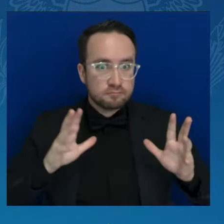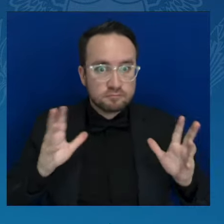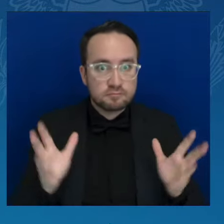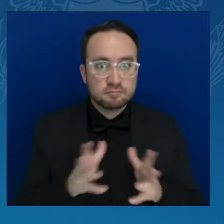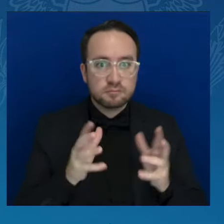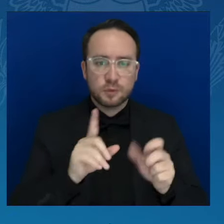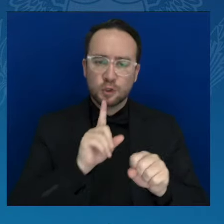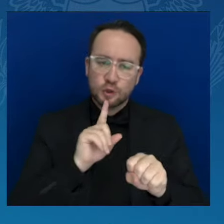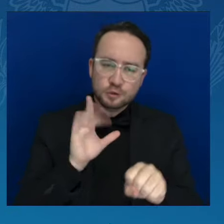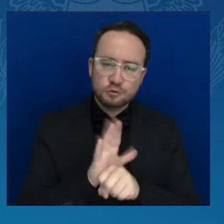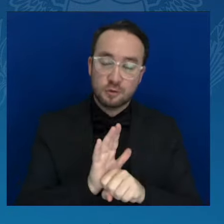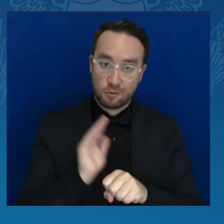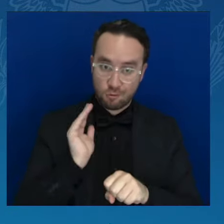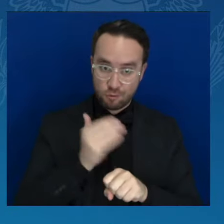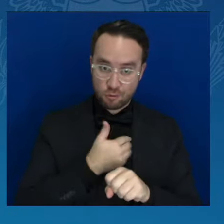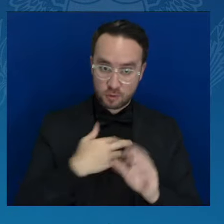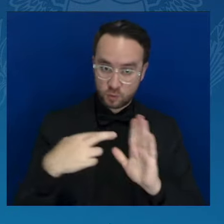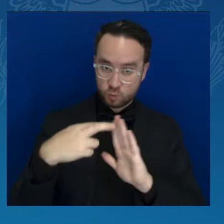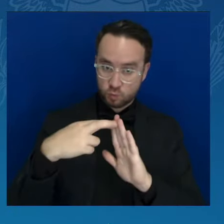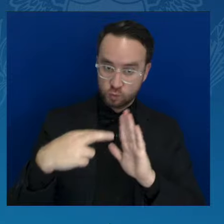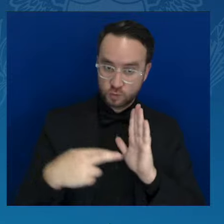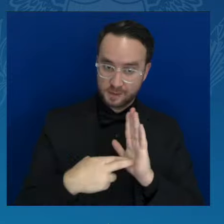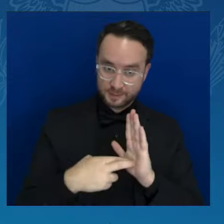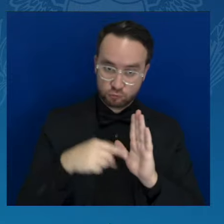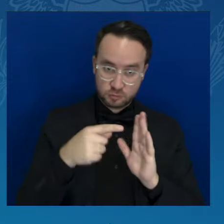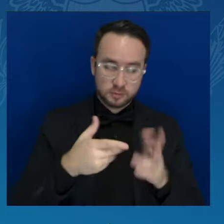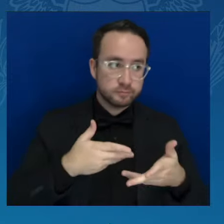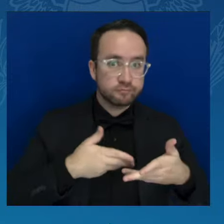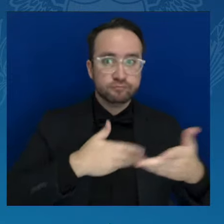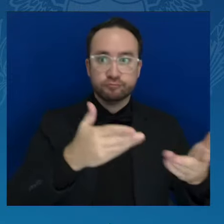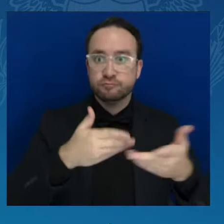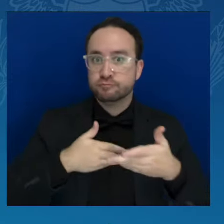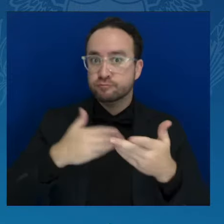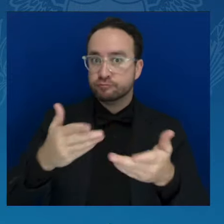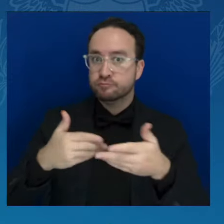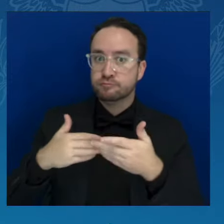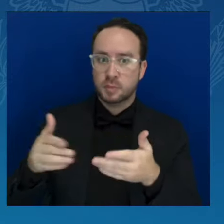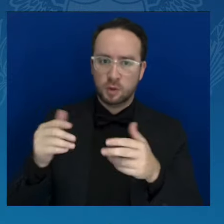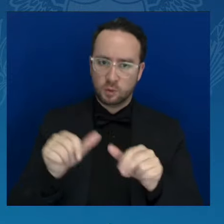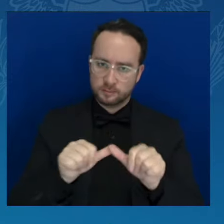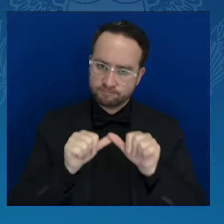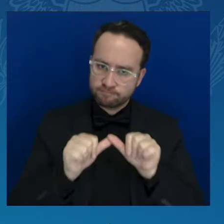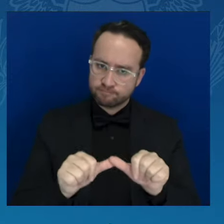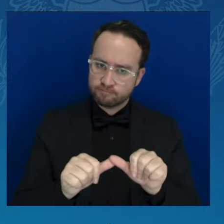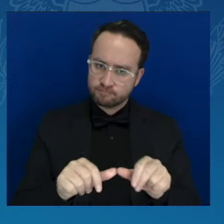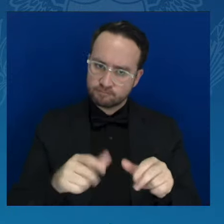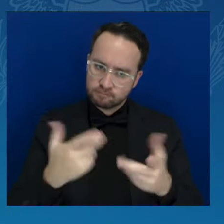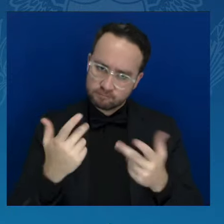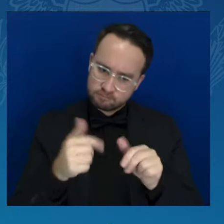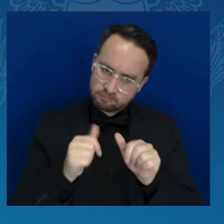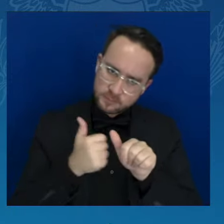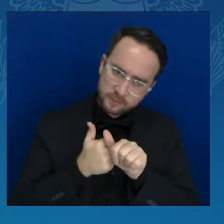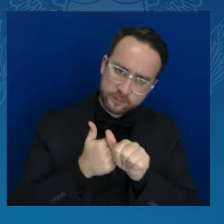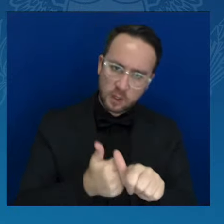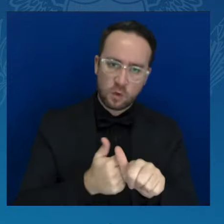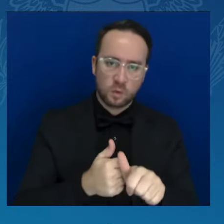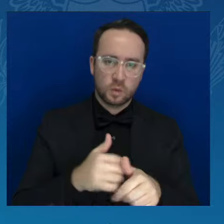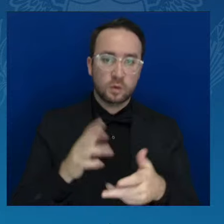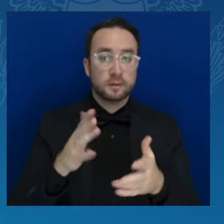are protecting against weapons proliferation without interfering with and in fact, while promoting space innovation.